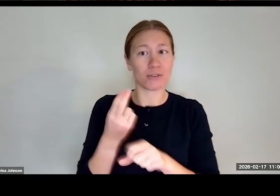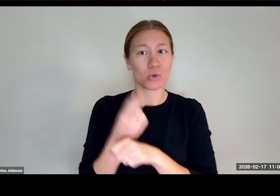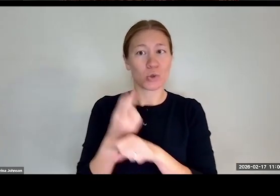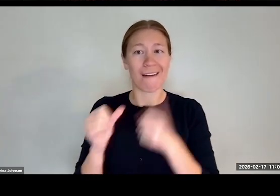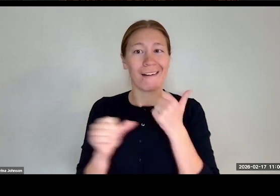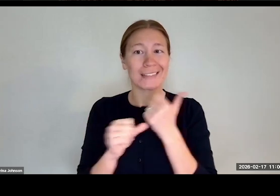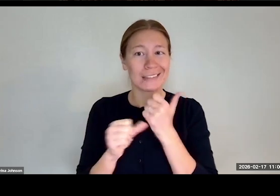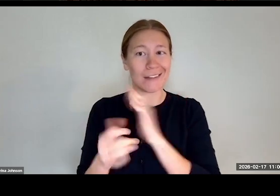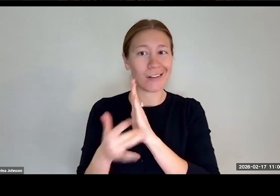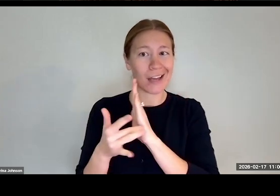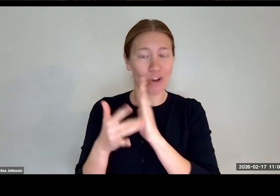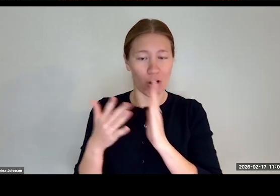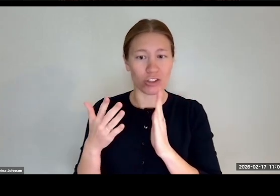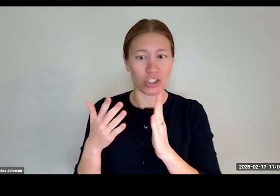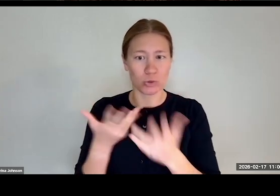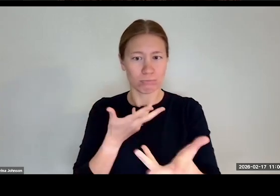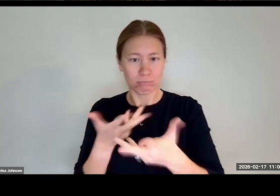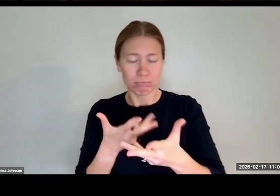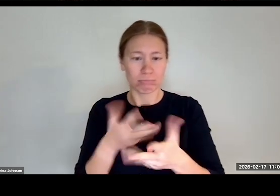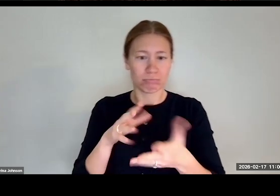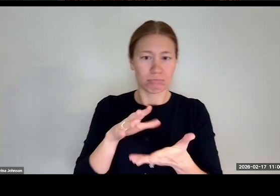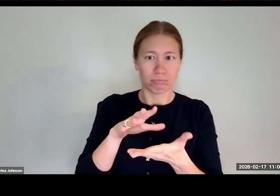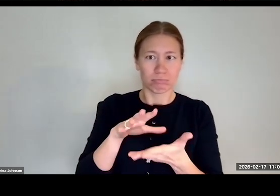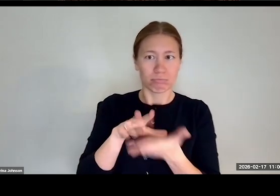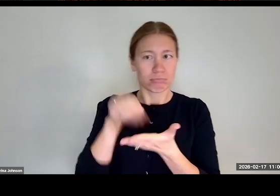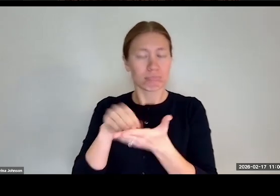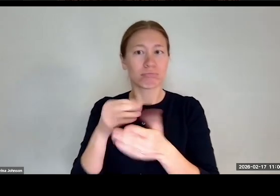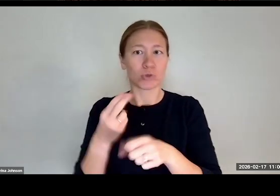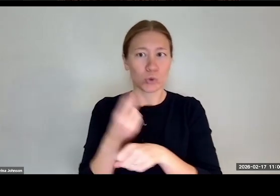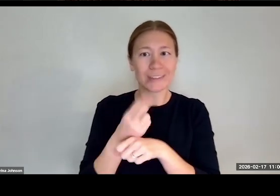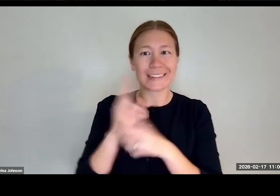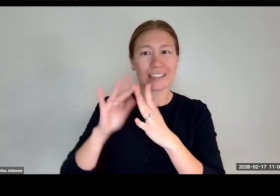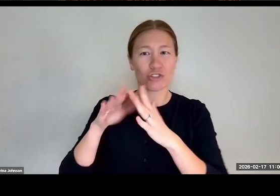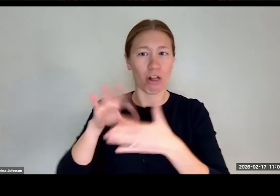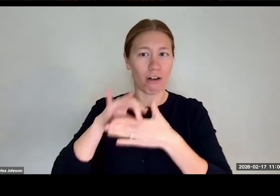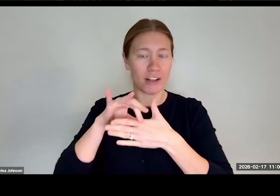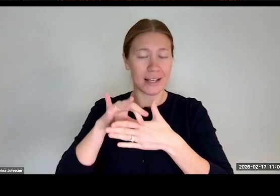with digital content. Digital accessibility also supports our operational objectives.